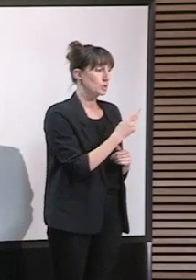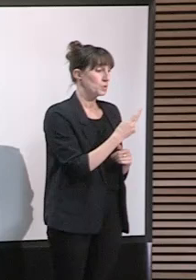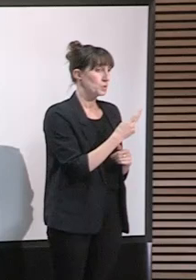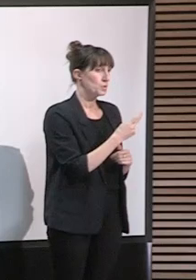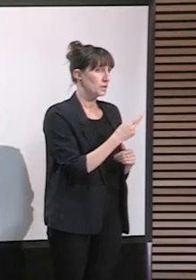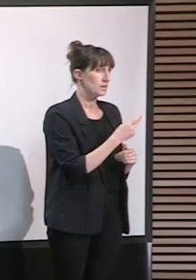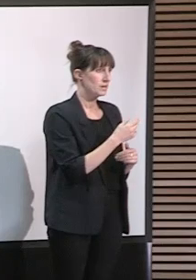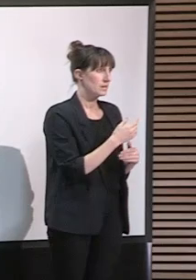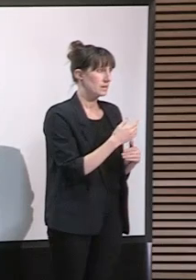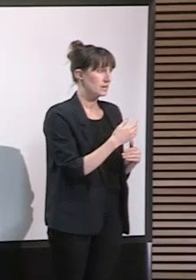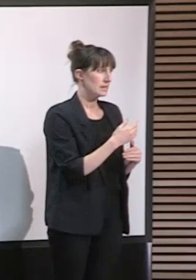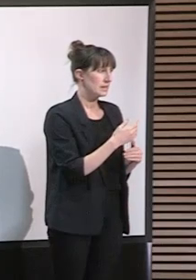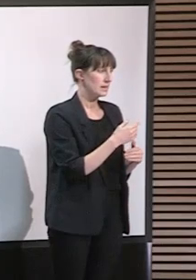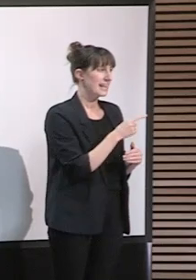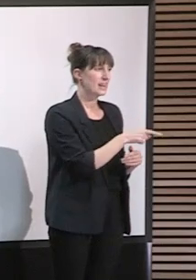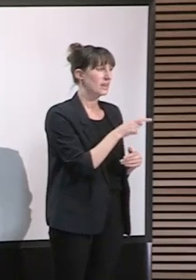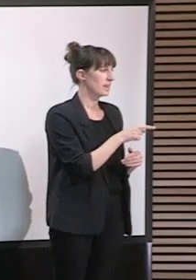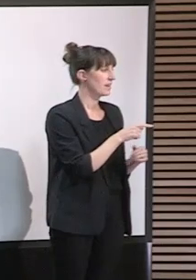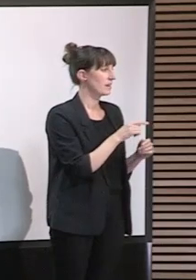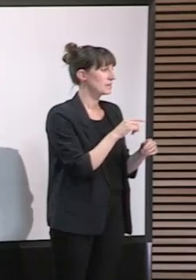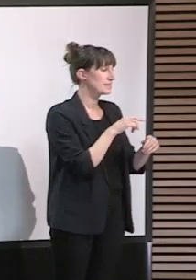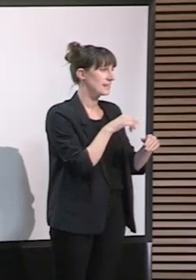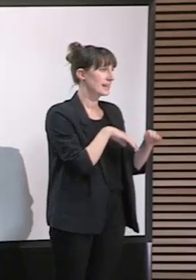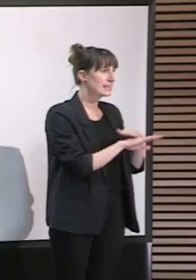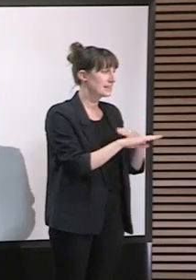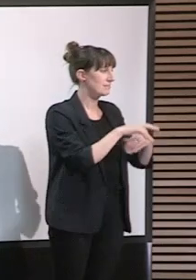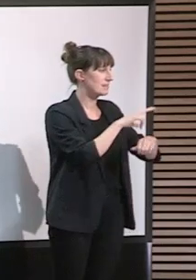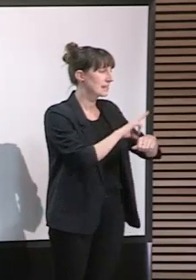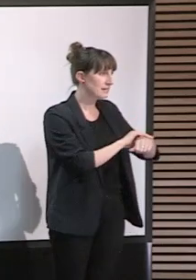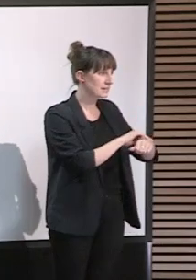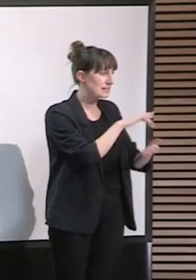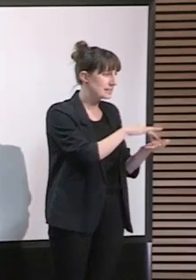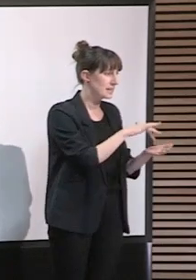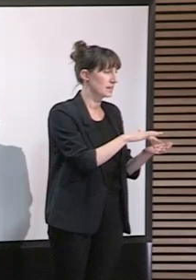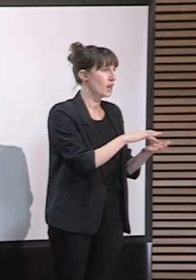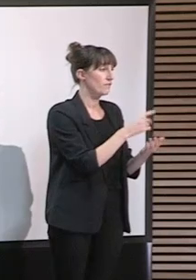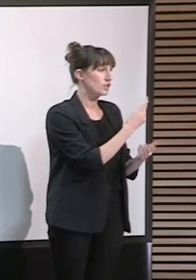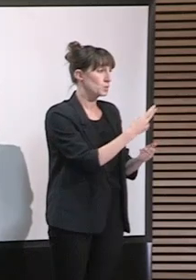symptomatic when he was last practising there. However, the